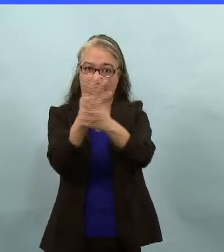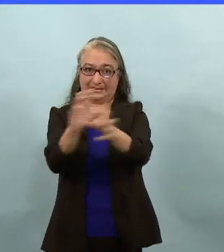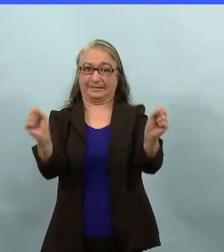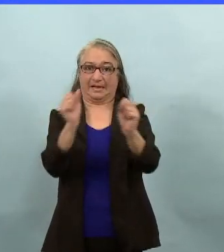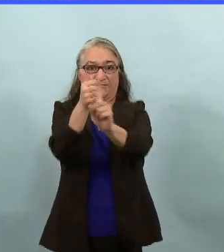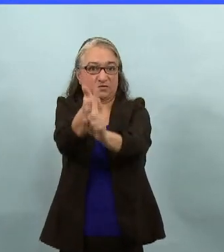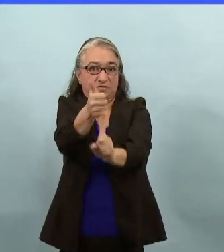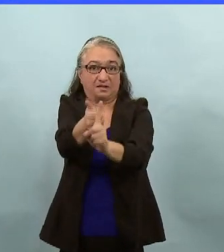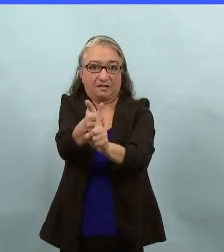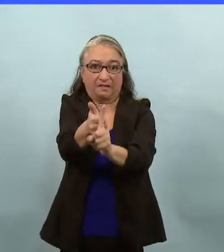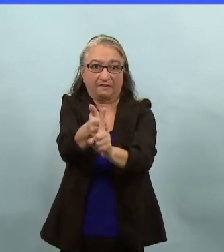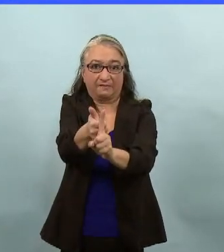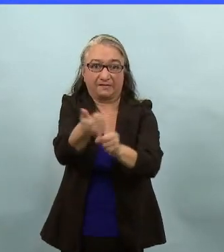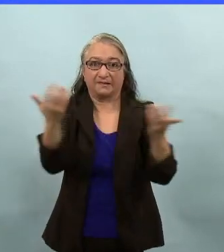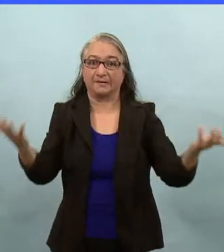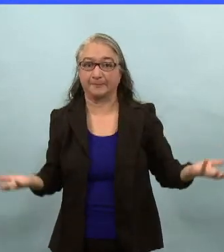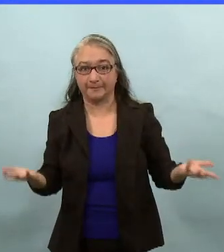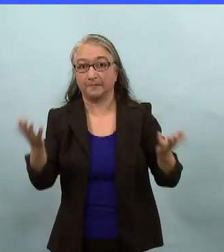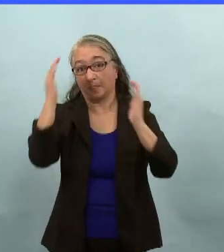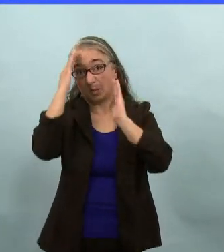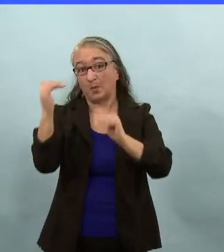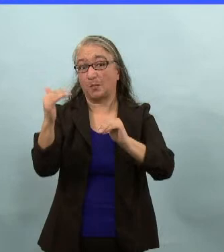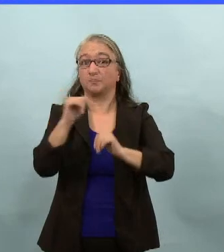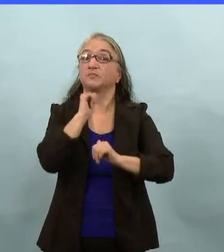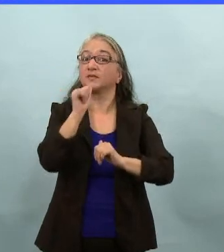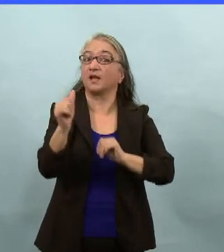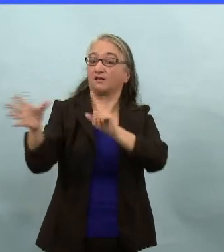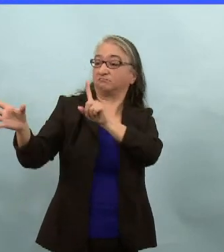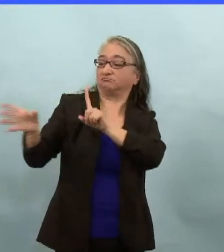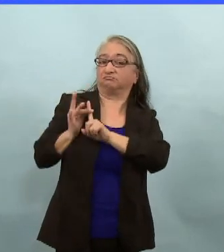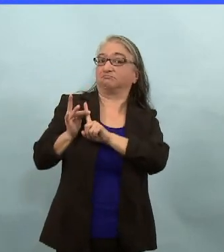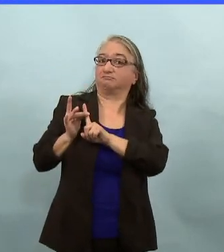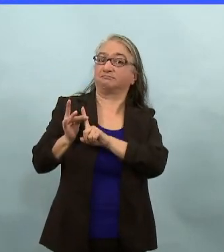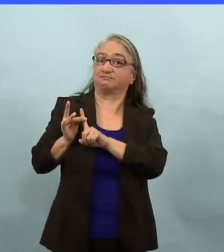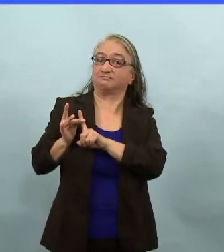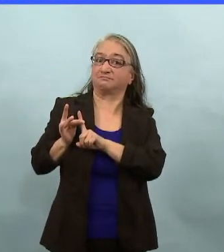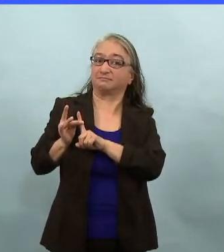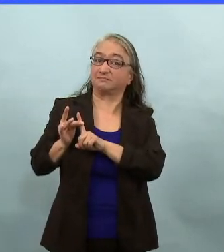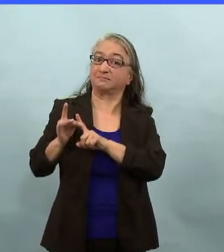we will continue to to work with manitobans to encourage as many manitobans to get vaccinated